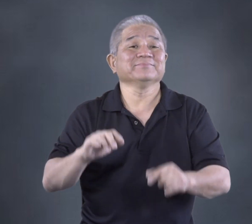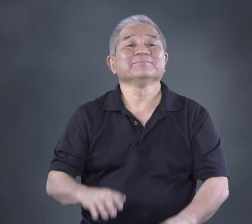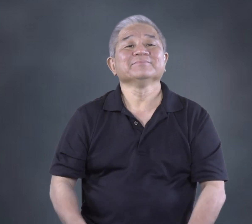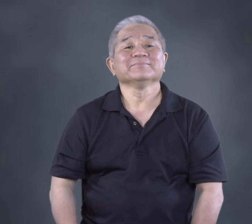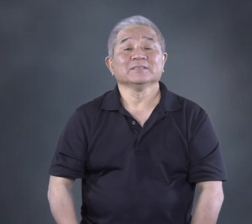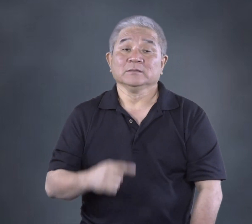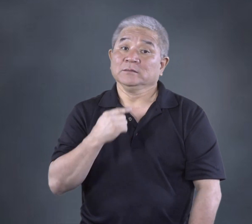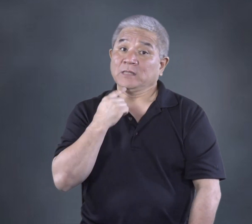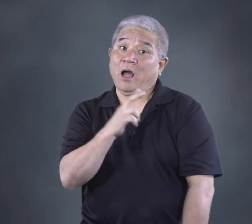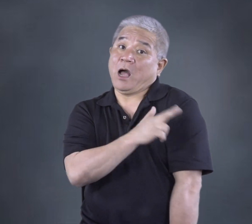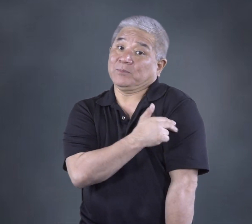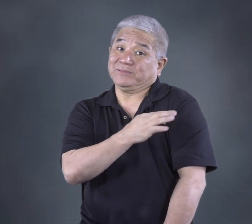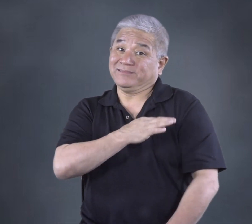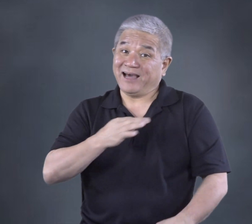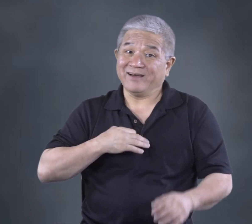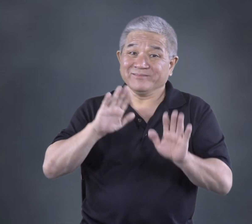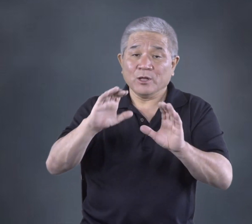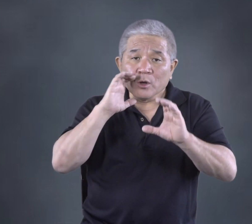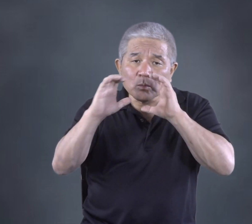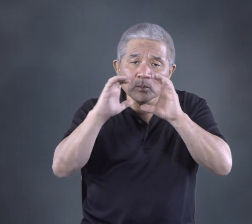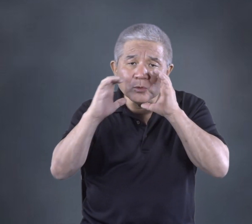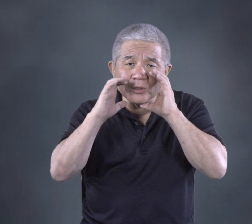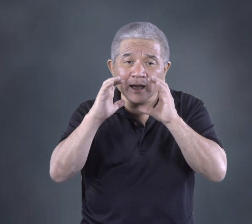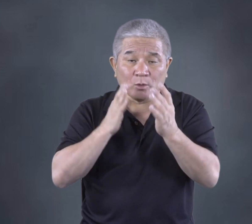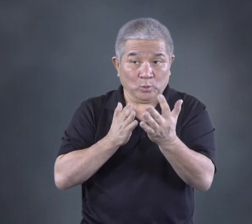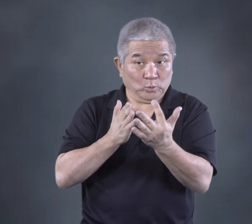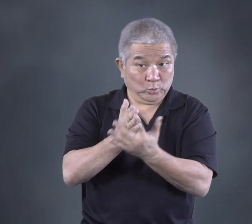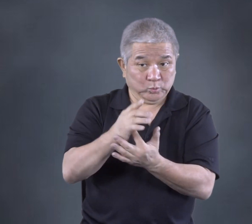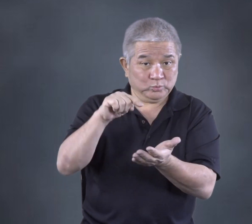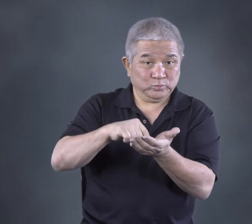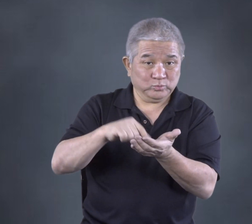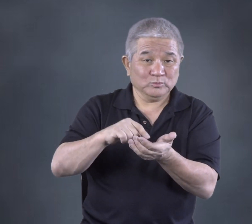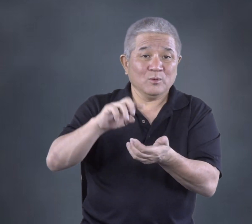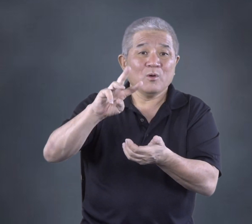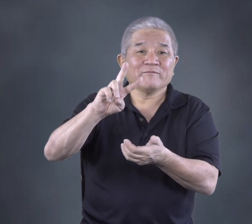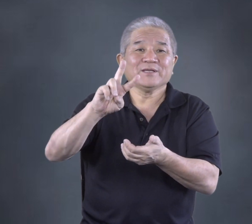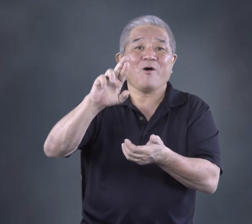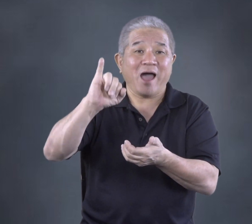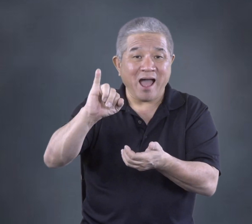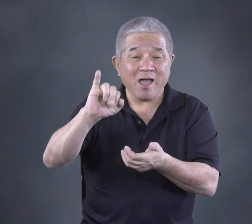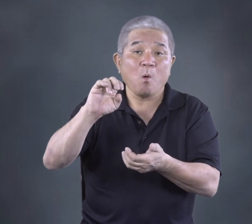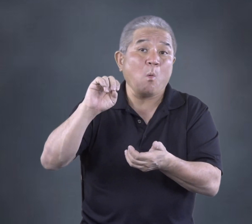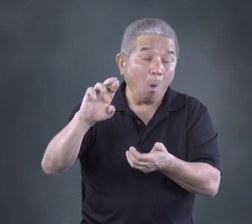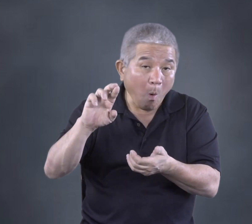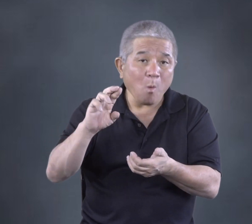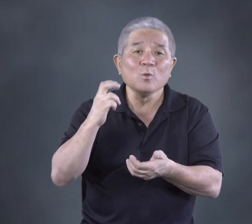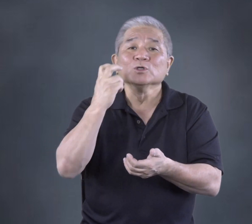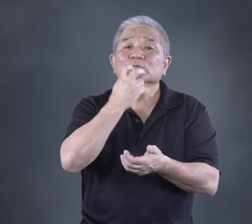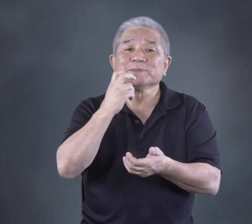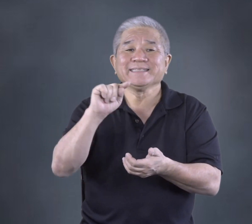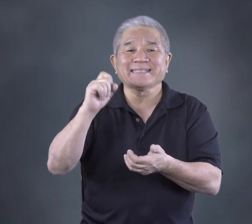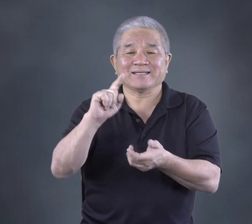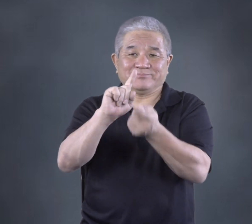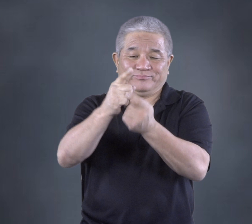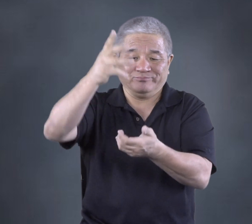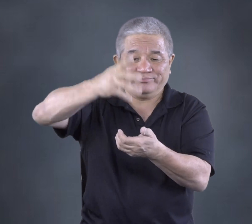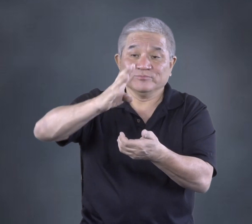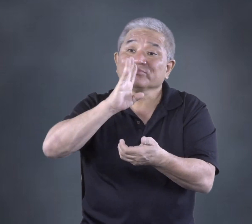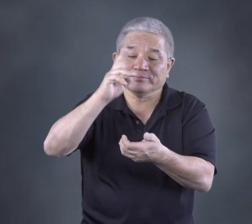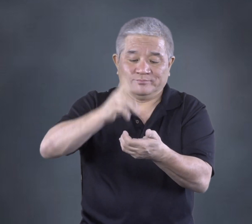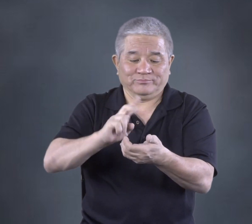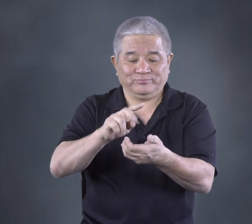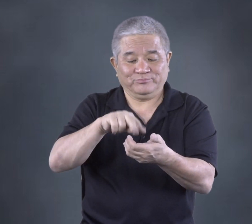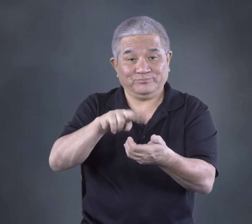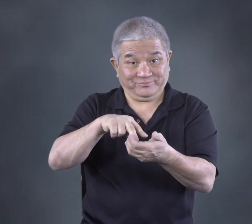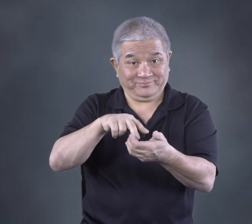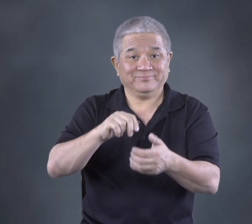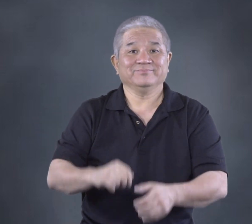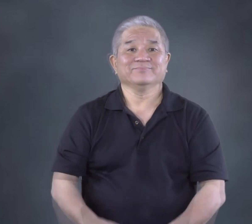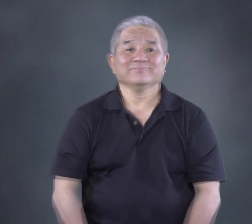Tell hospital staff to communicate with you through your smartphone with VRI or speech-to-text apps.